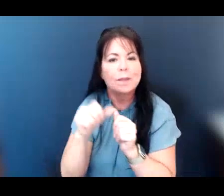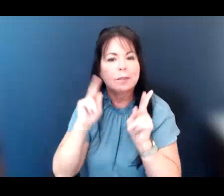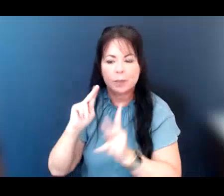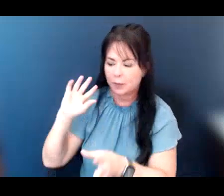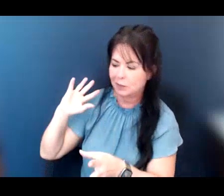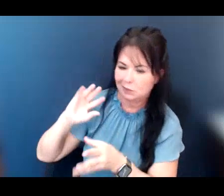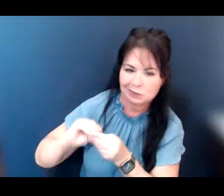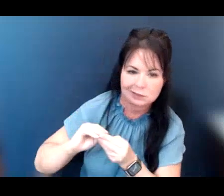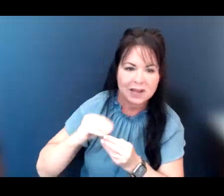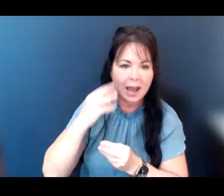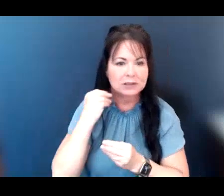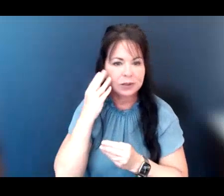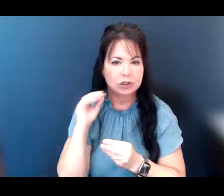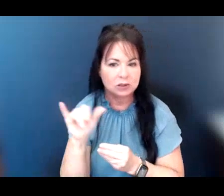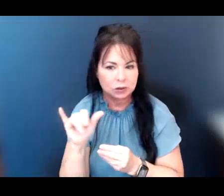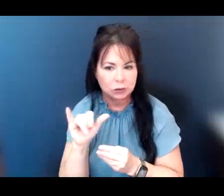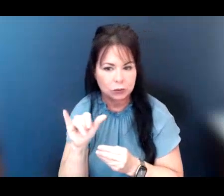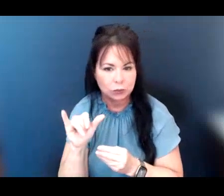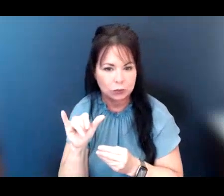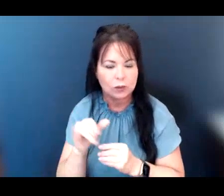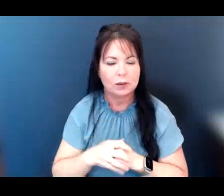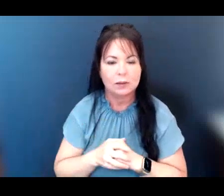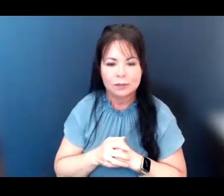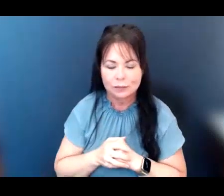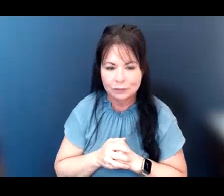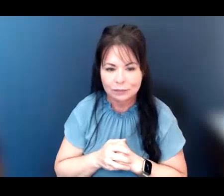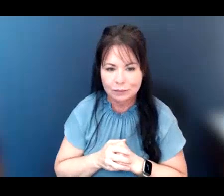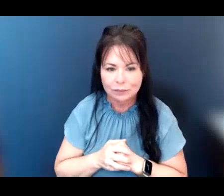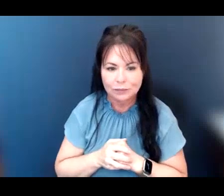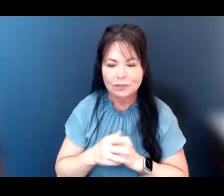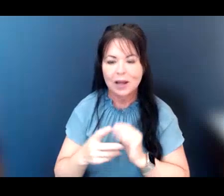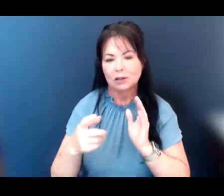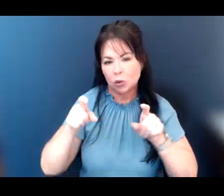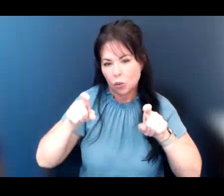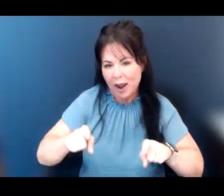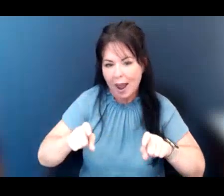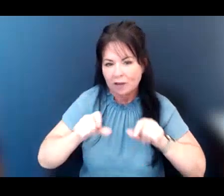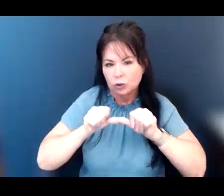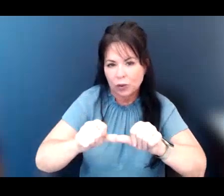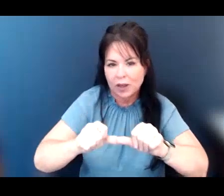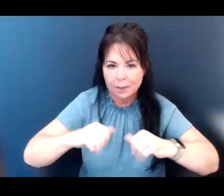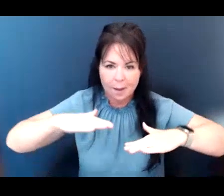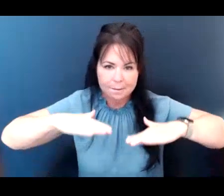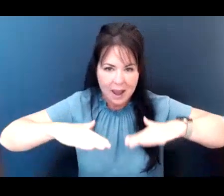measurable what represent lived experiences. Then you have to keep that balance in mind. So if you decide to use AI like I did